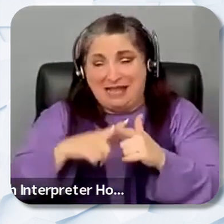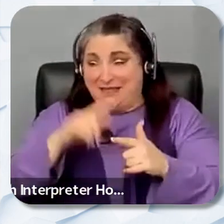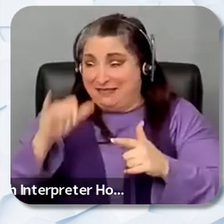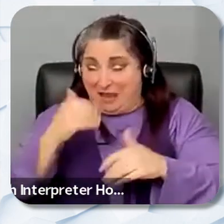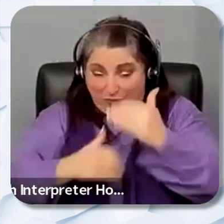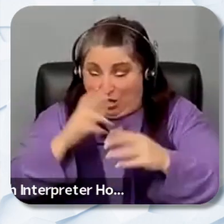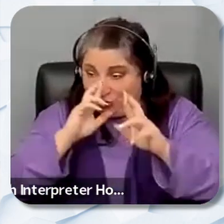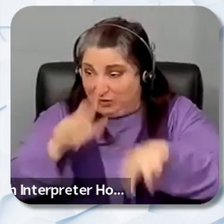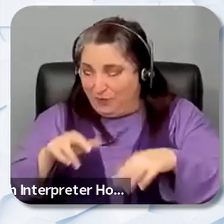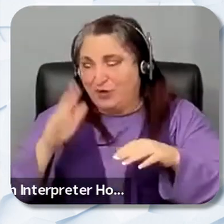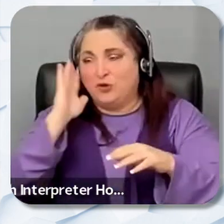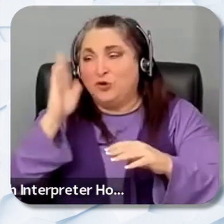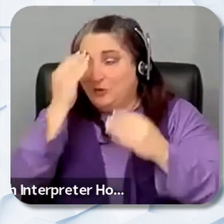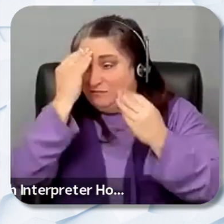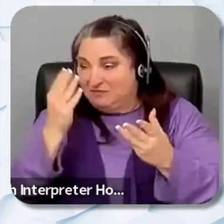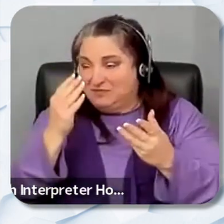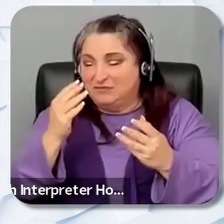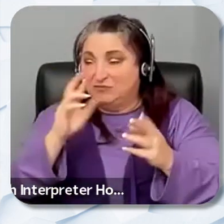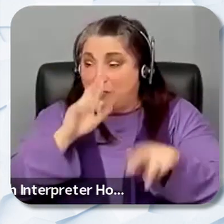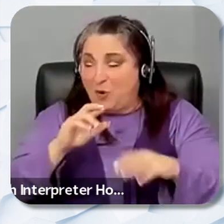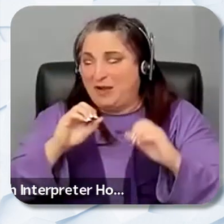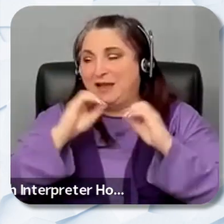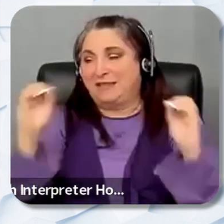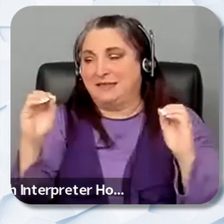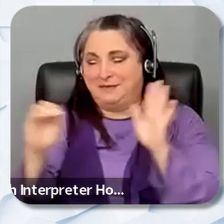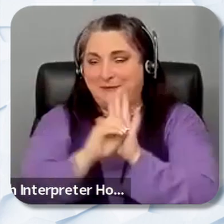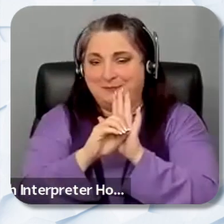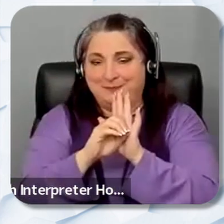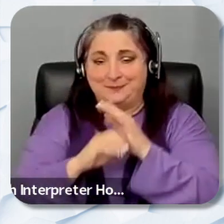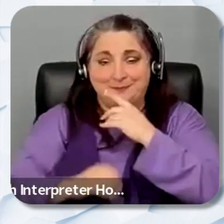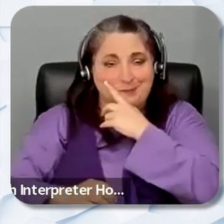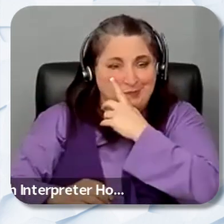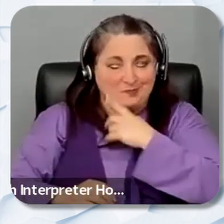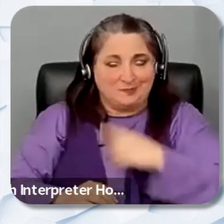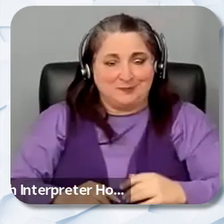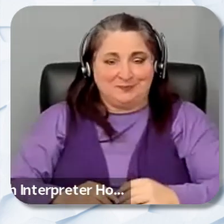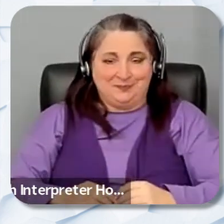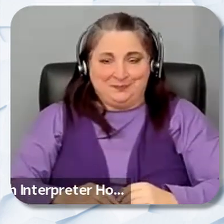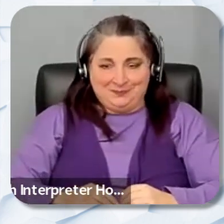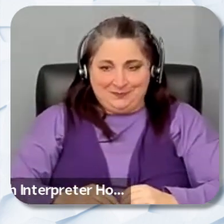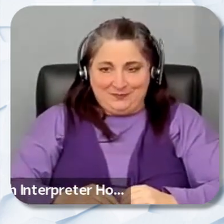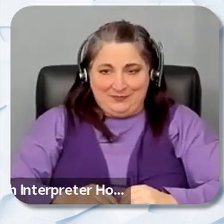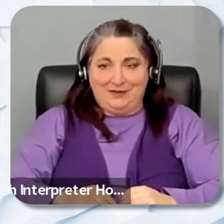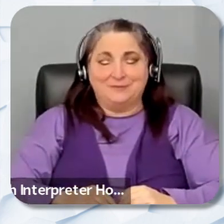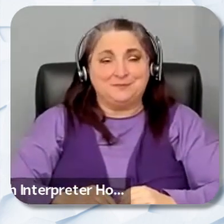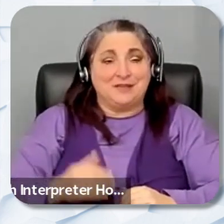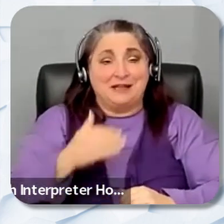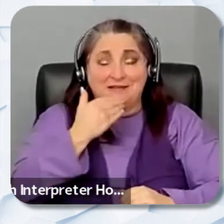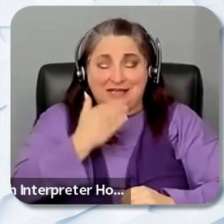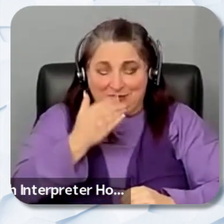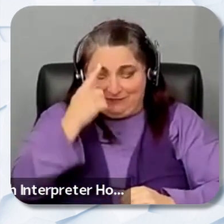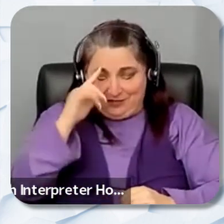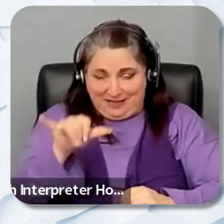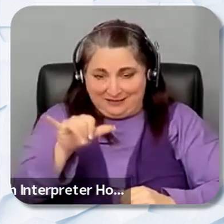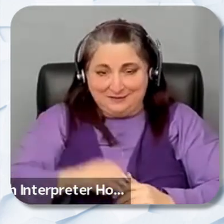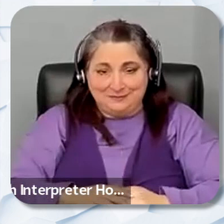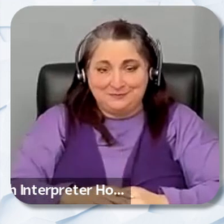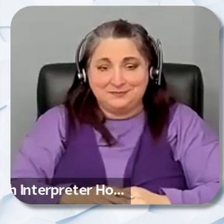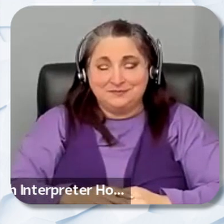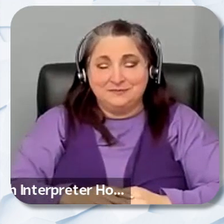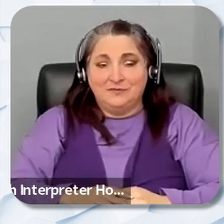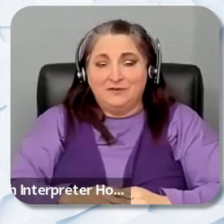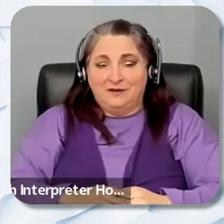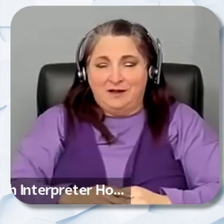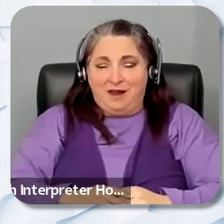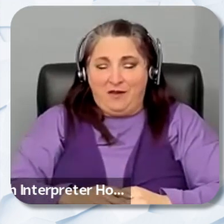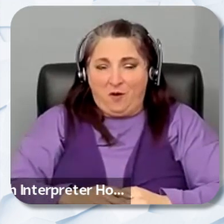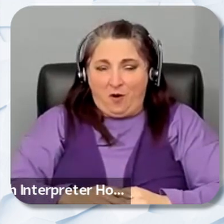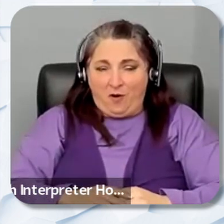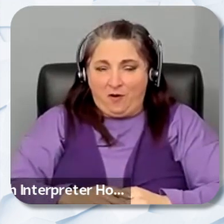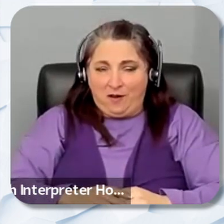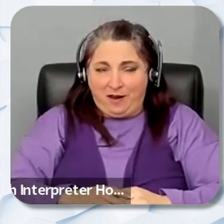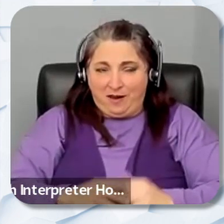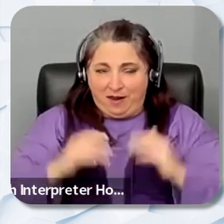reporting period. Thank you. Thank you so much. Okay. So trying to go up to my questions